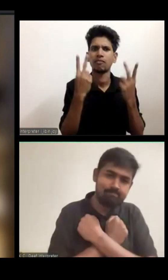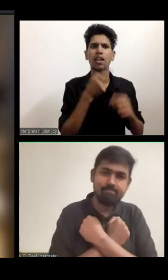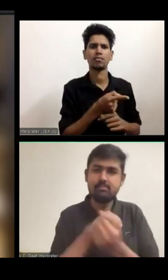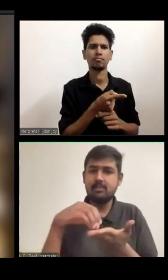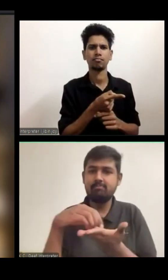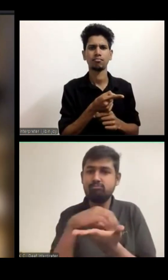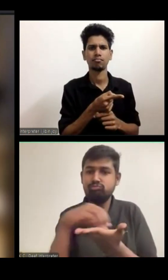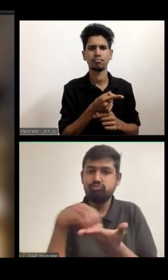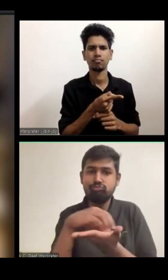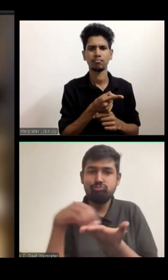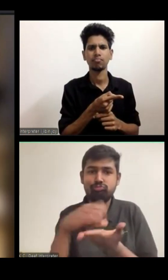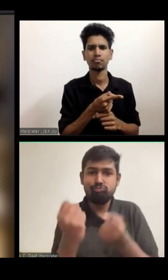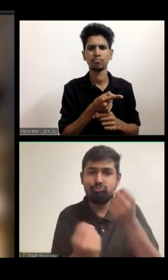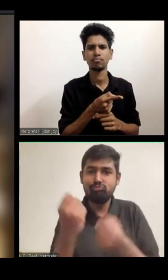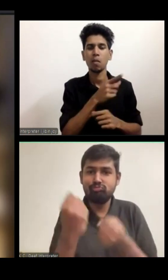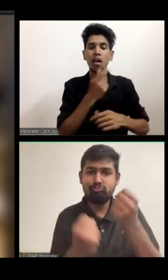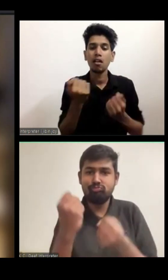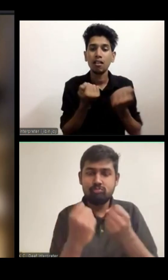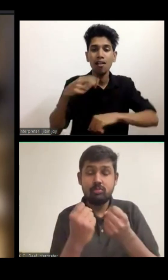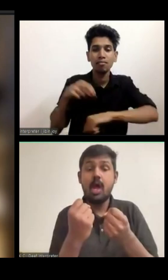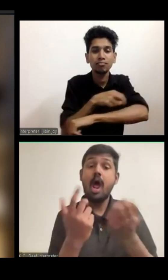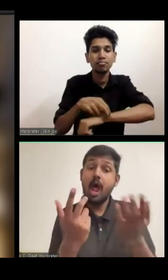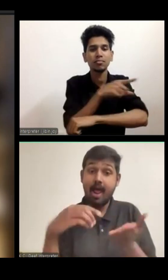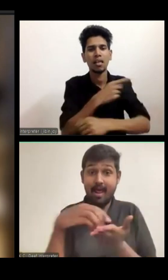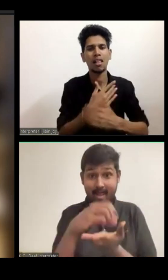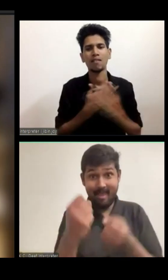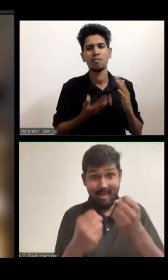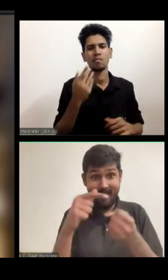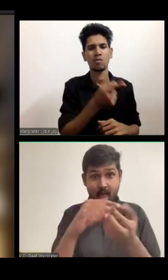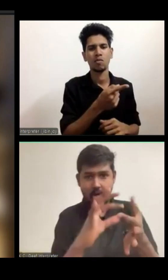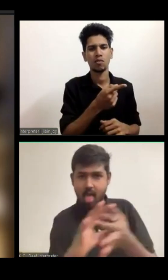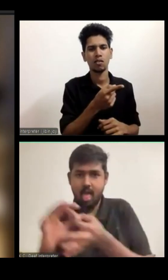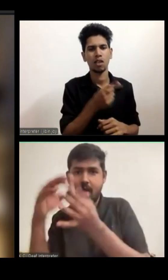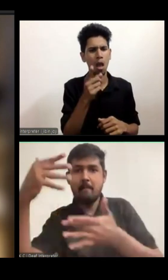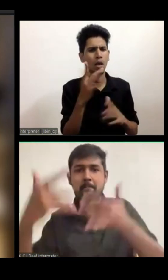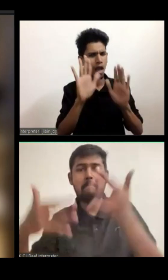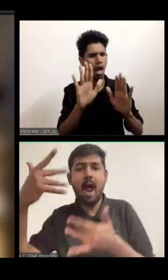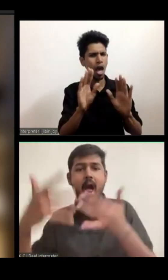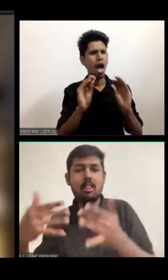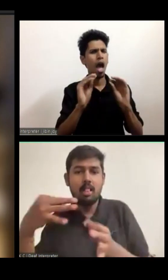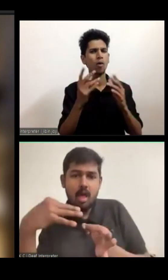So, we could have an addition game... Which is based on cars. Now hopefully some other child...